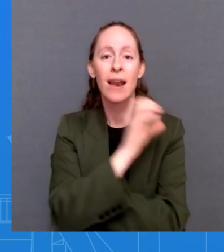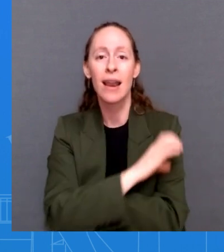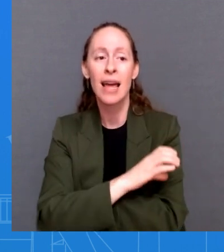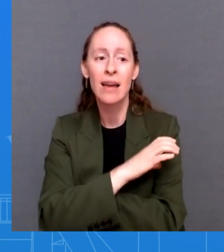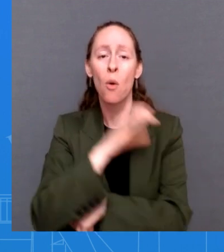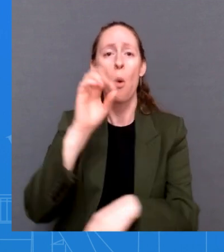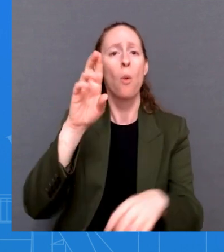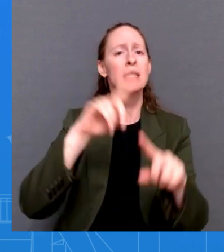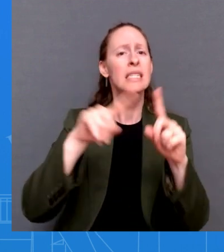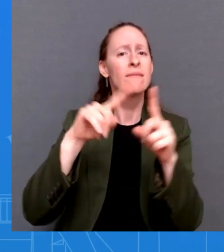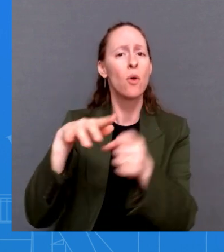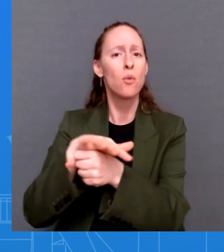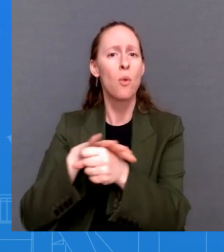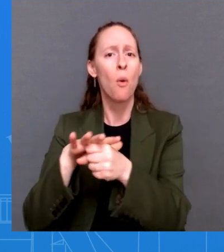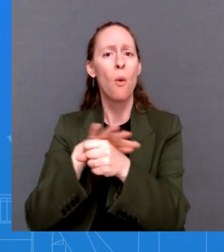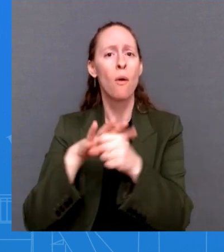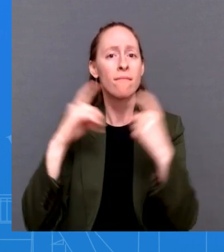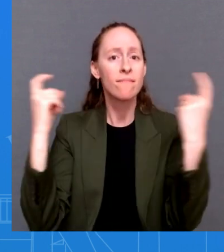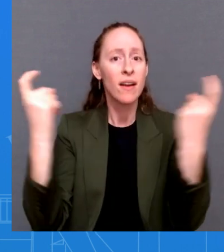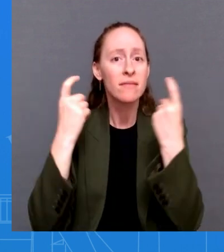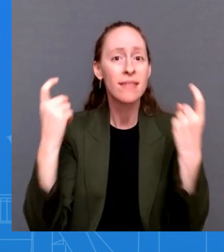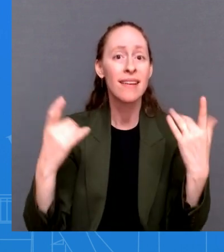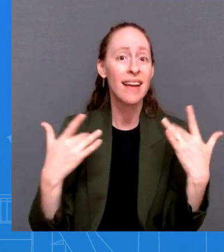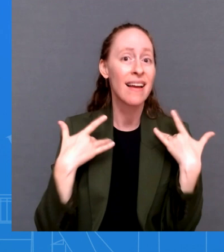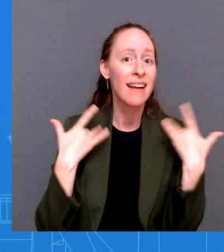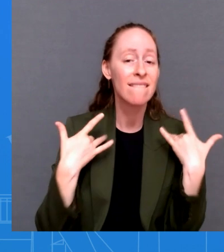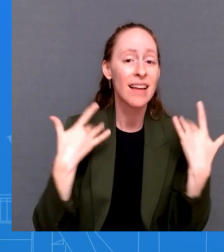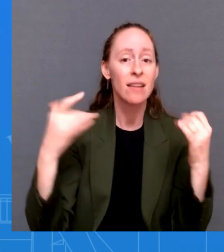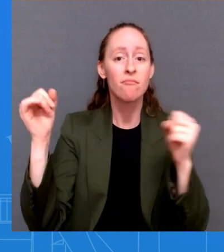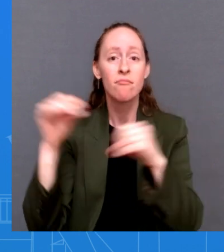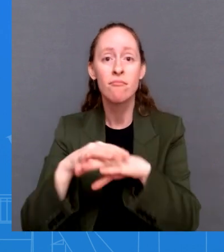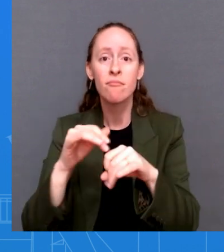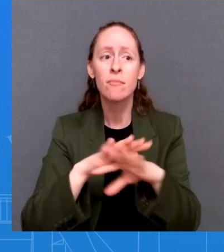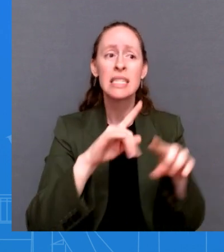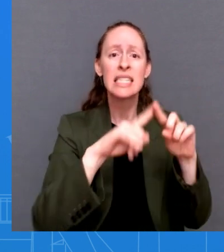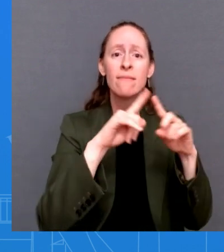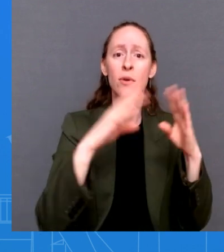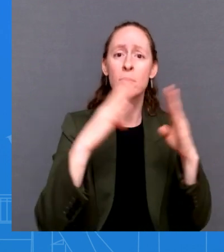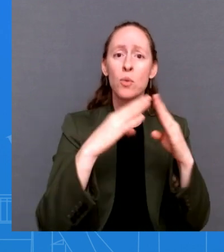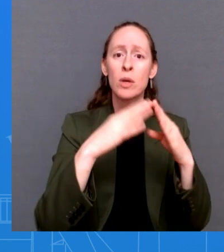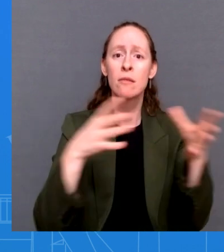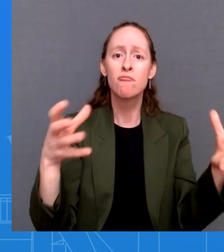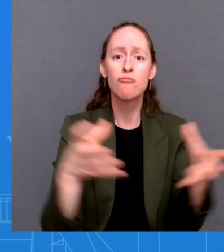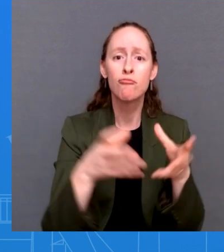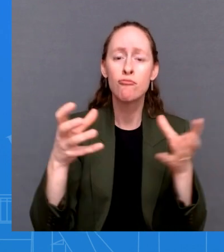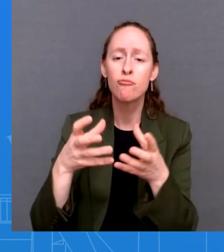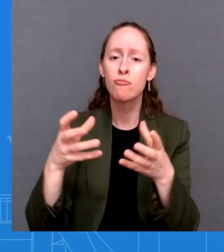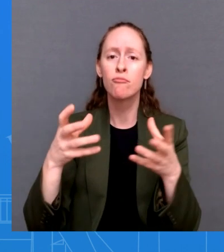to actually get vaccines to smaller organizations that reach people better. Mr. Fenton: Thank you, Gavin. Next question.